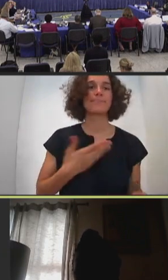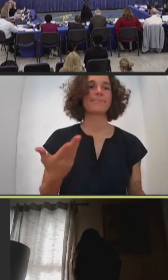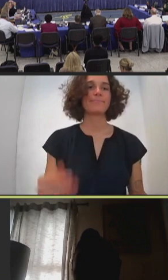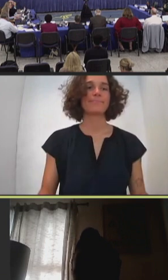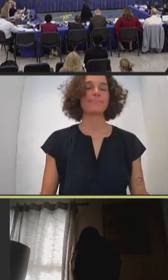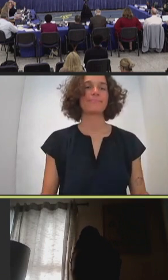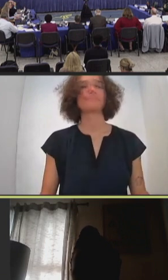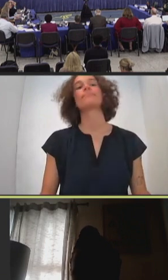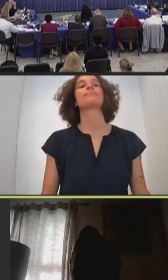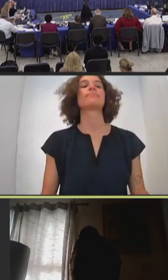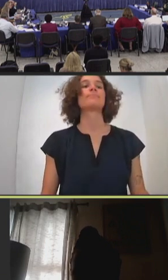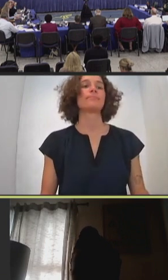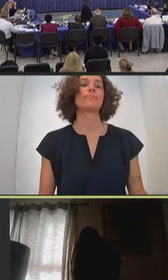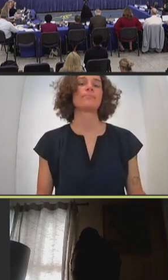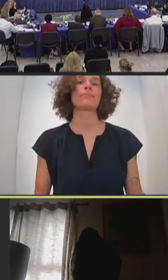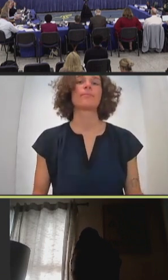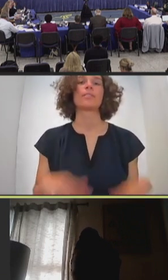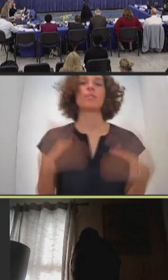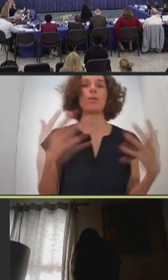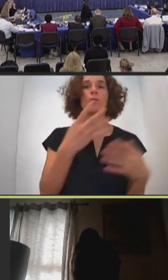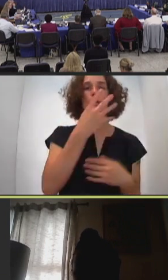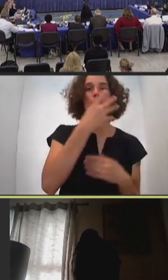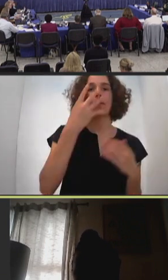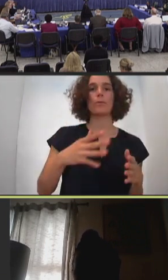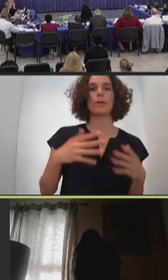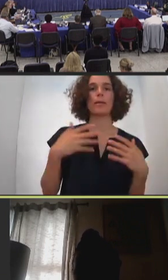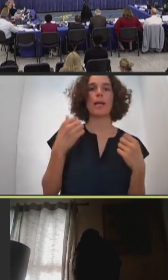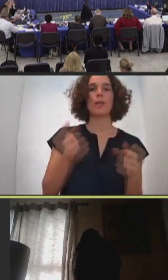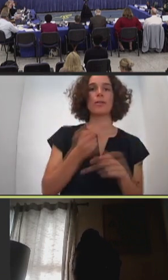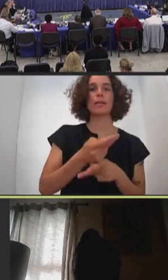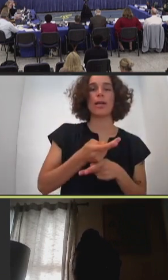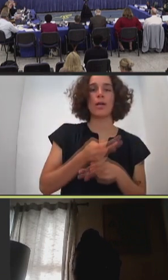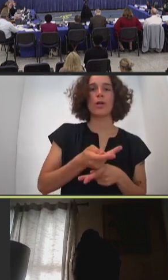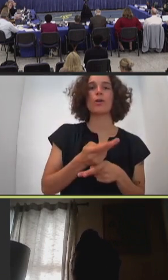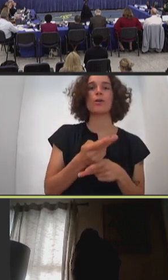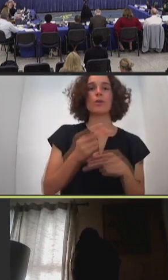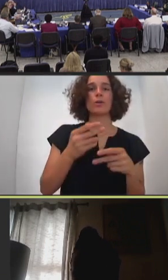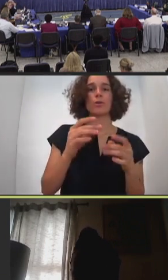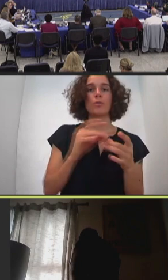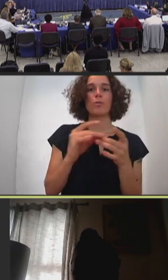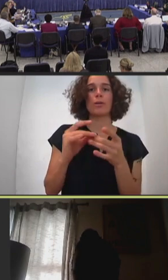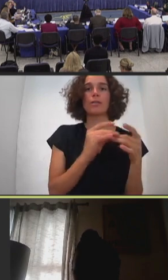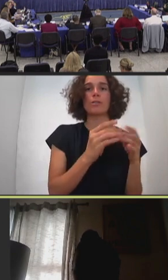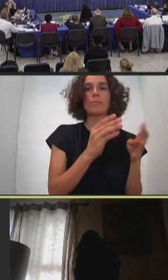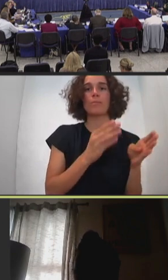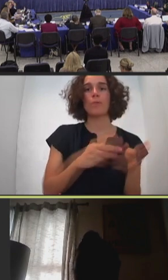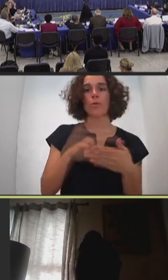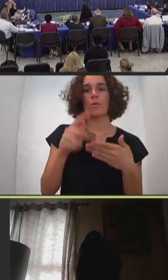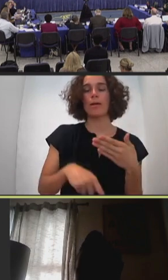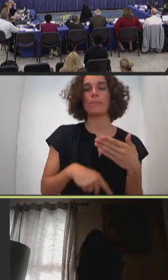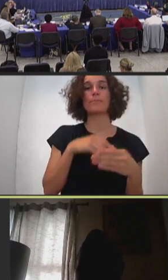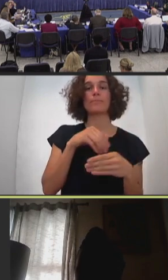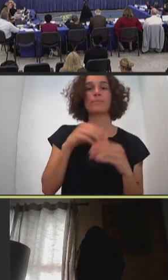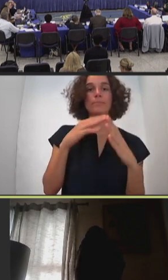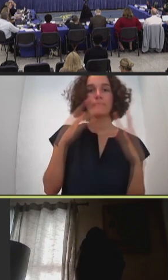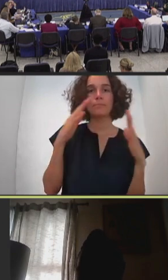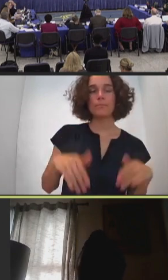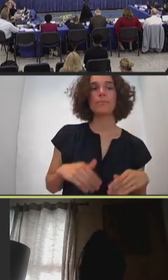So, the Migrant Healthcare Coordination Program in the shelter has care coordination -- provides